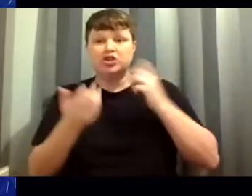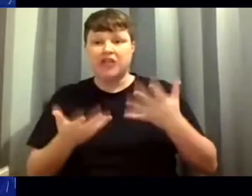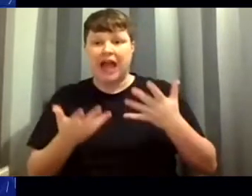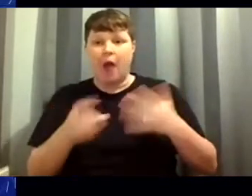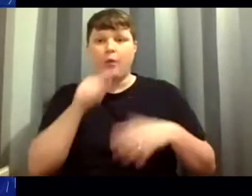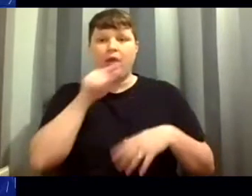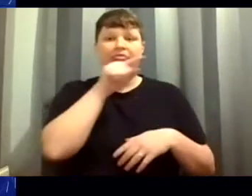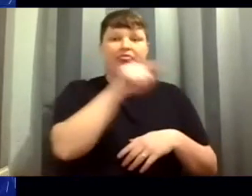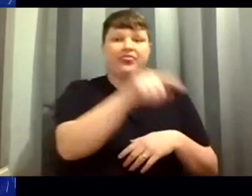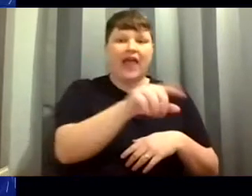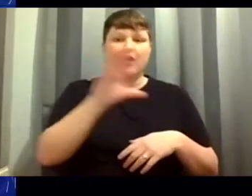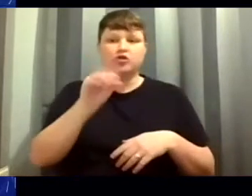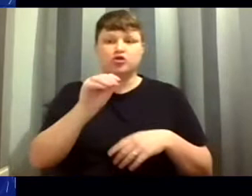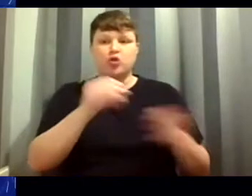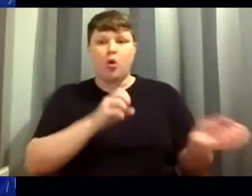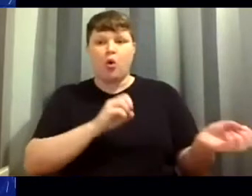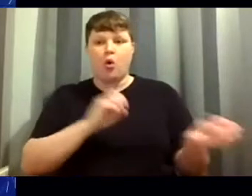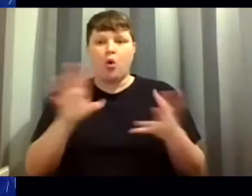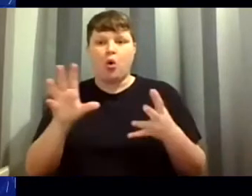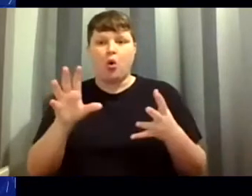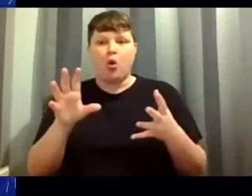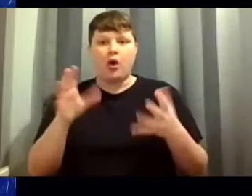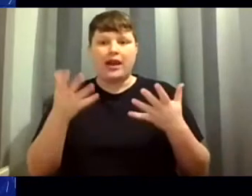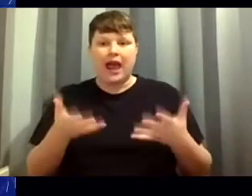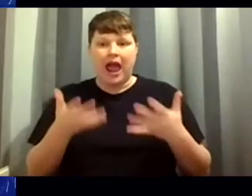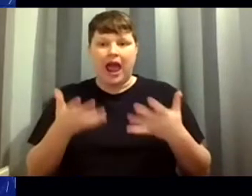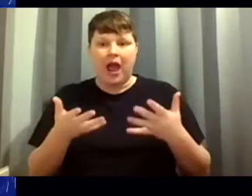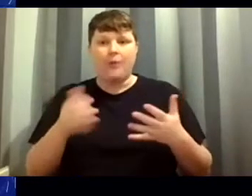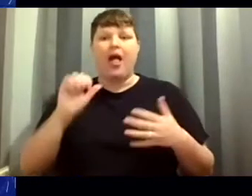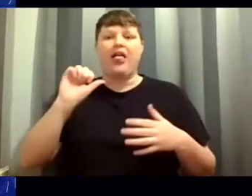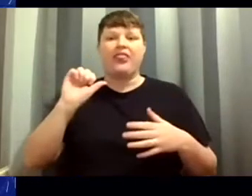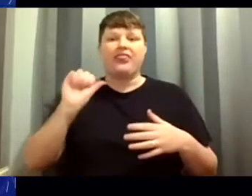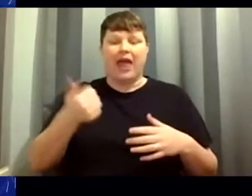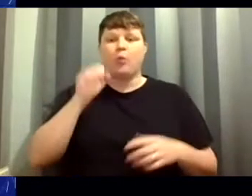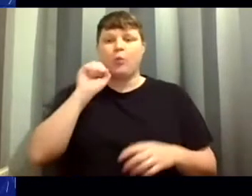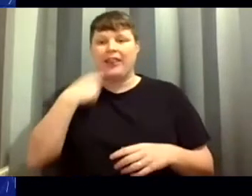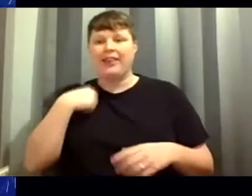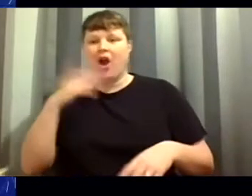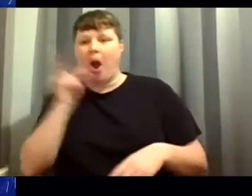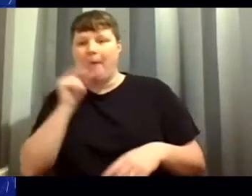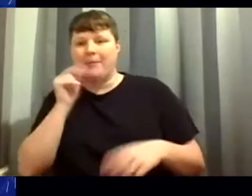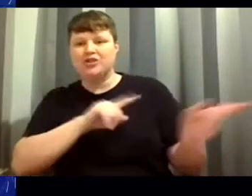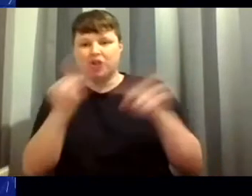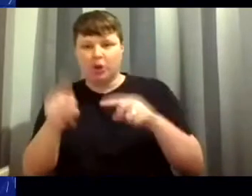as though it was to a whole other audience and then I'm going to give a commentary to you. Well,